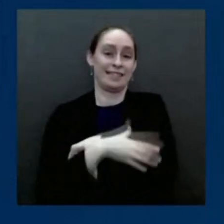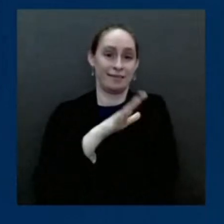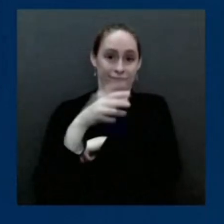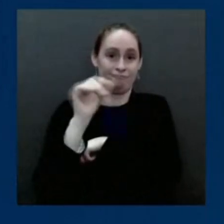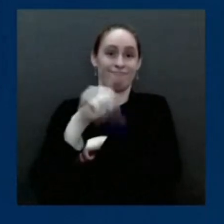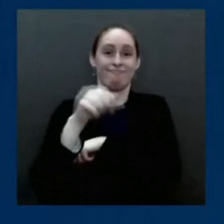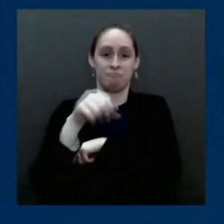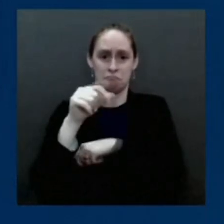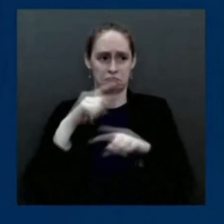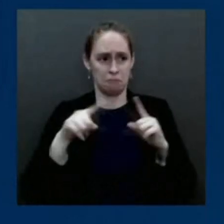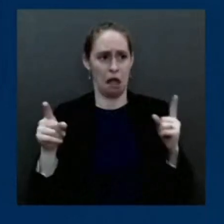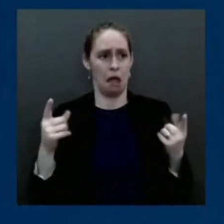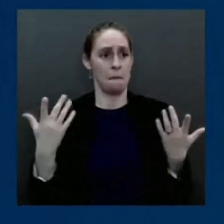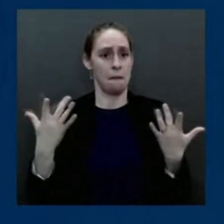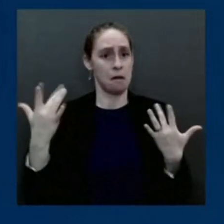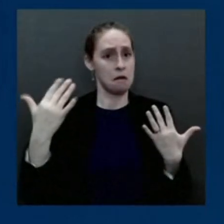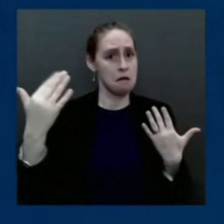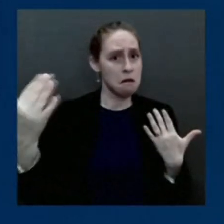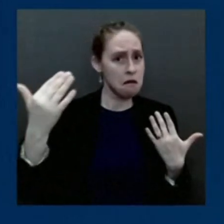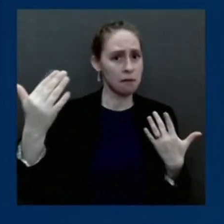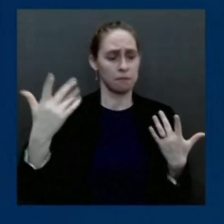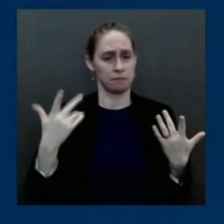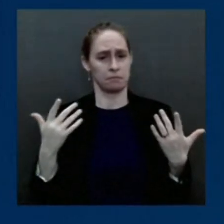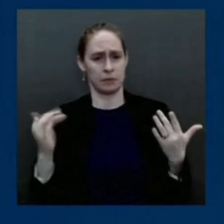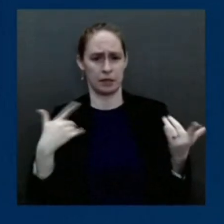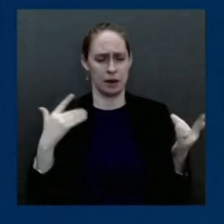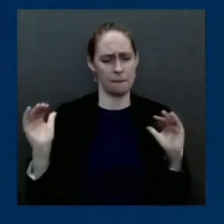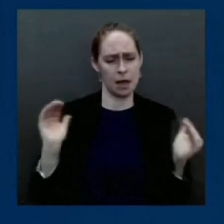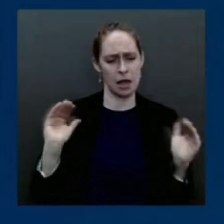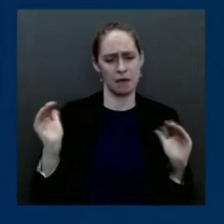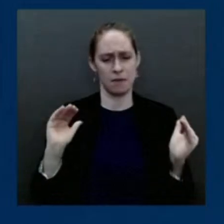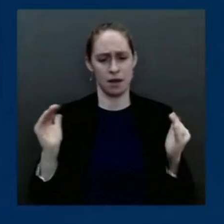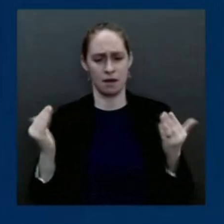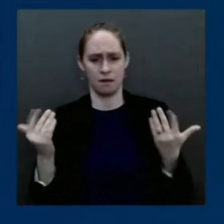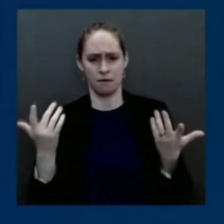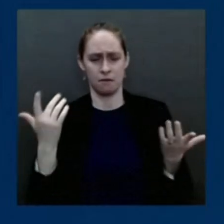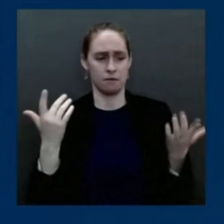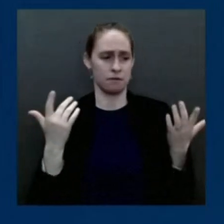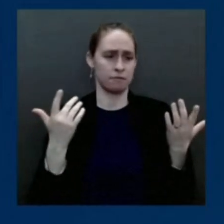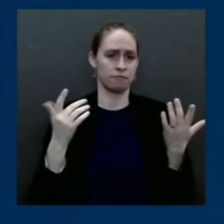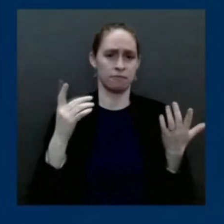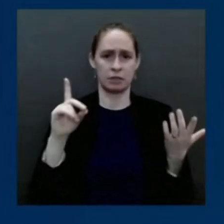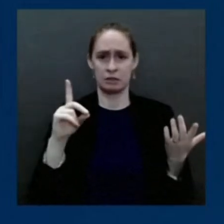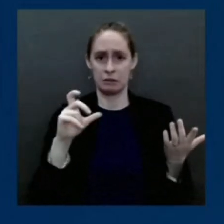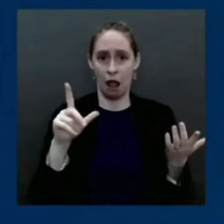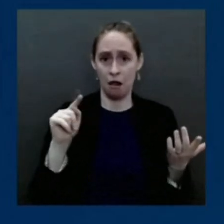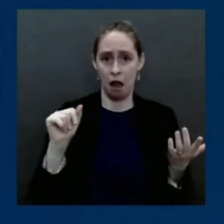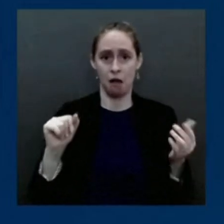THE WORLD BUT HAVING SAID THIS ALL INDICATIONS POINT TO A LESSER SEVERITY OF OMICRON